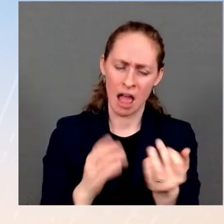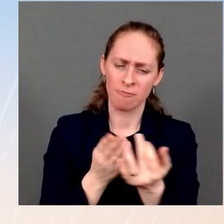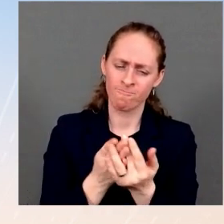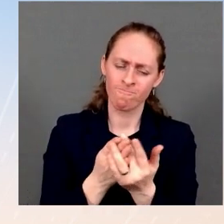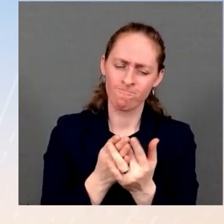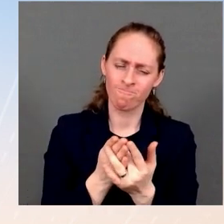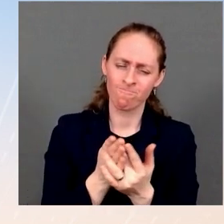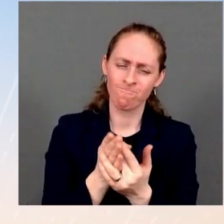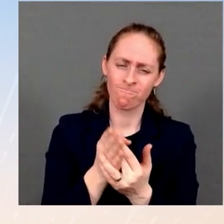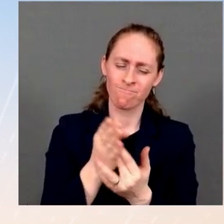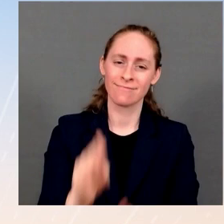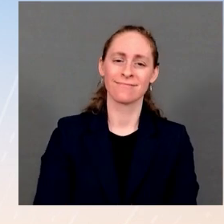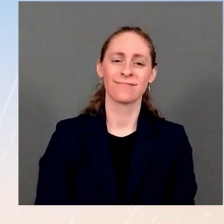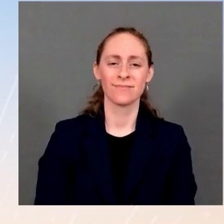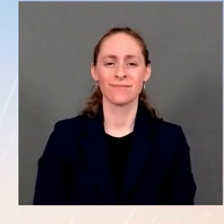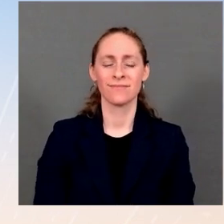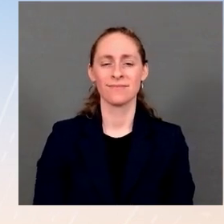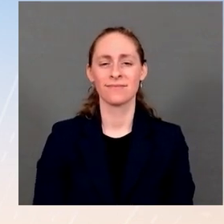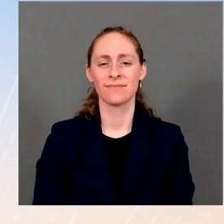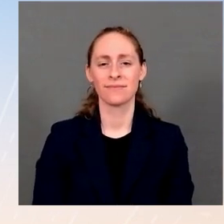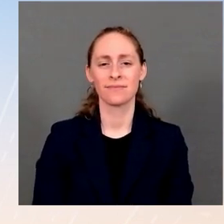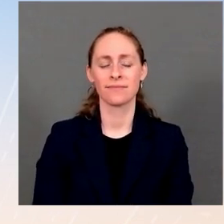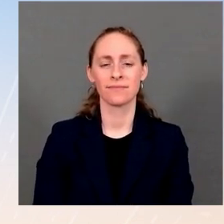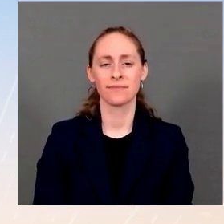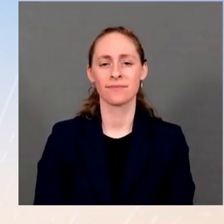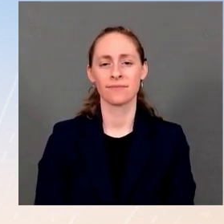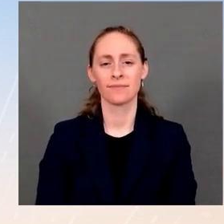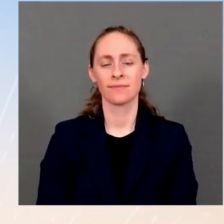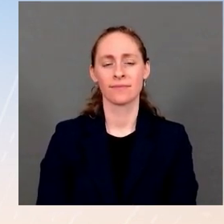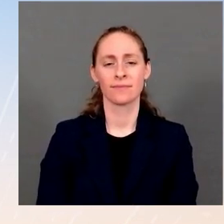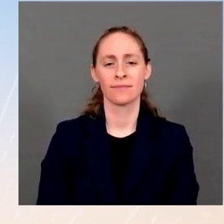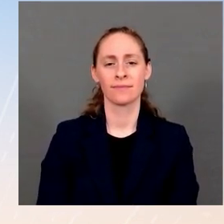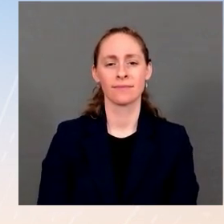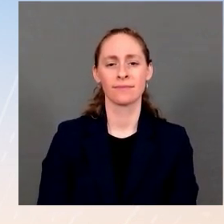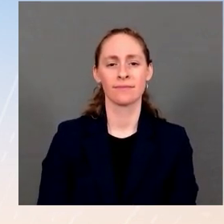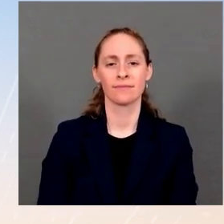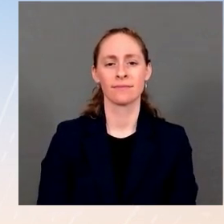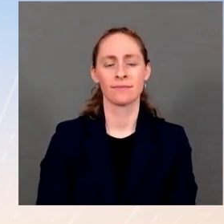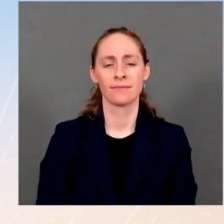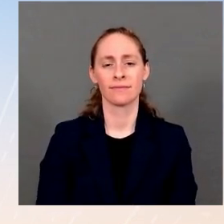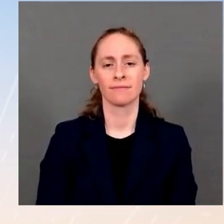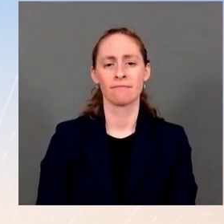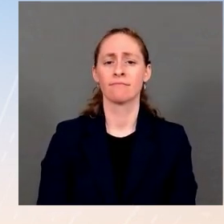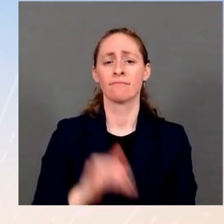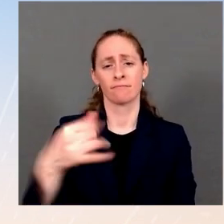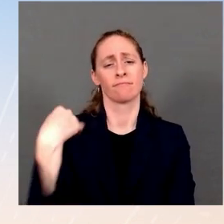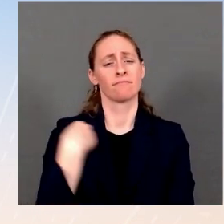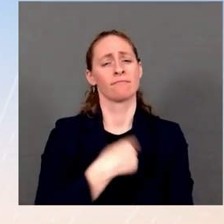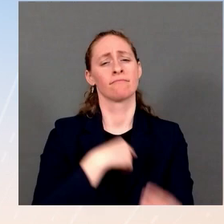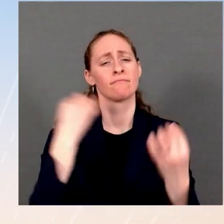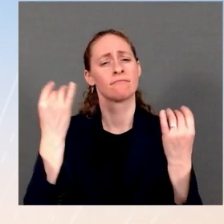with a Port Action Plan, the largest release from our Strategic Petroleum Reserve ever,